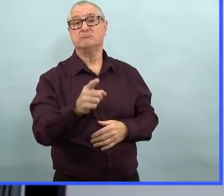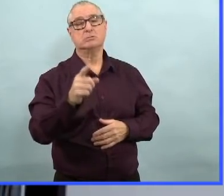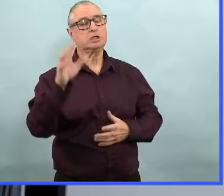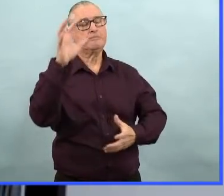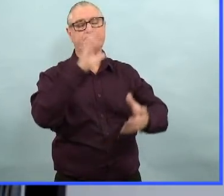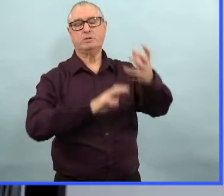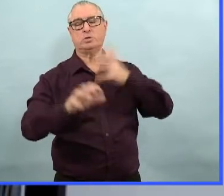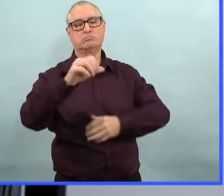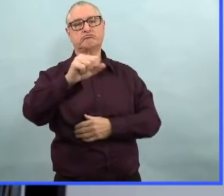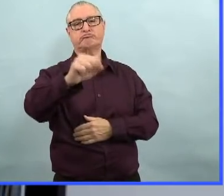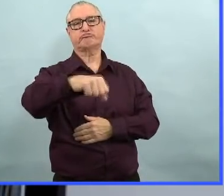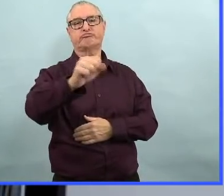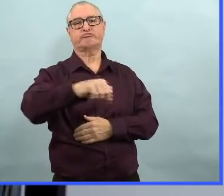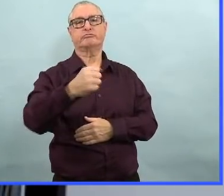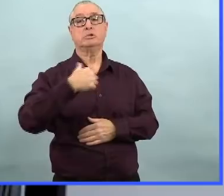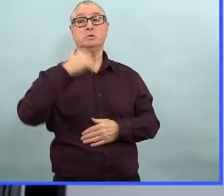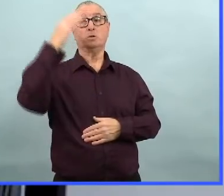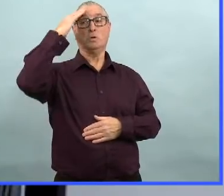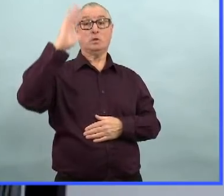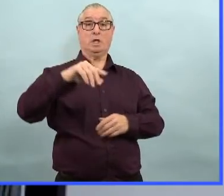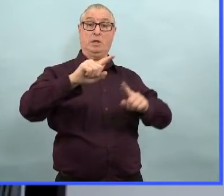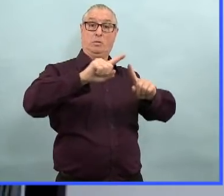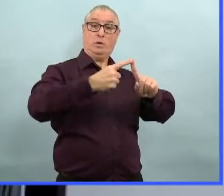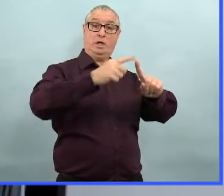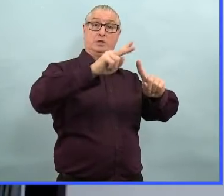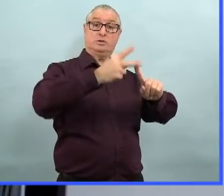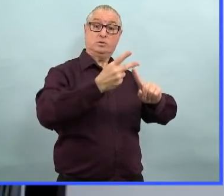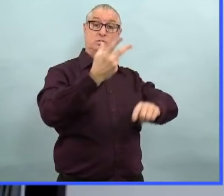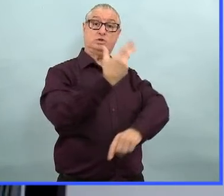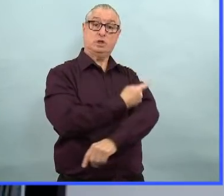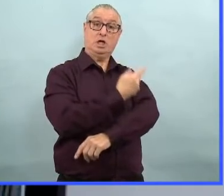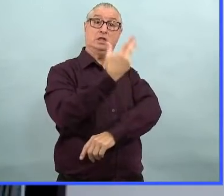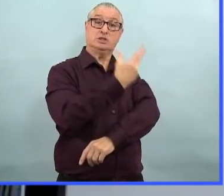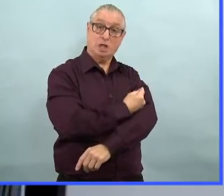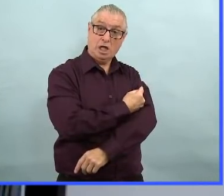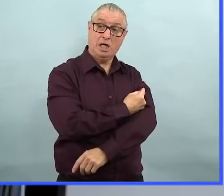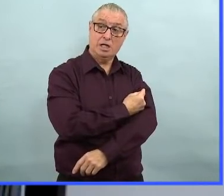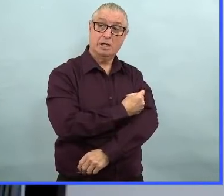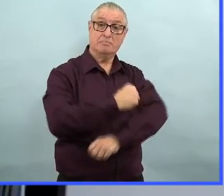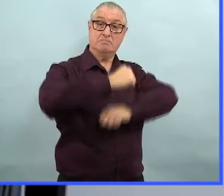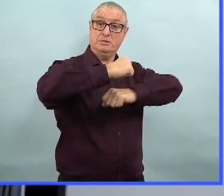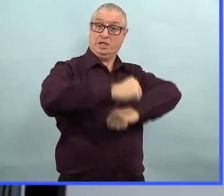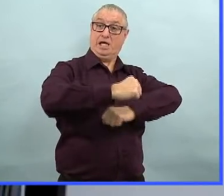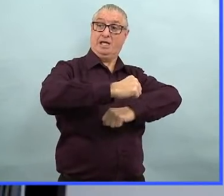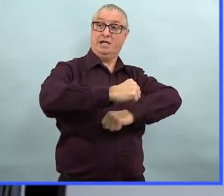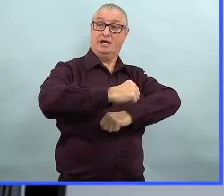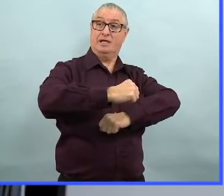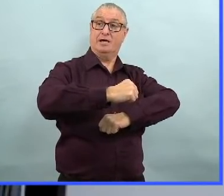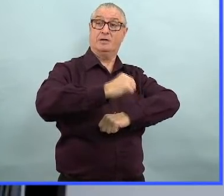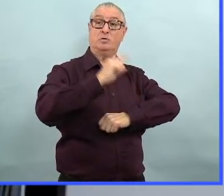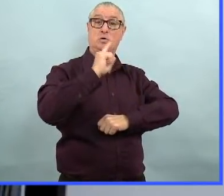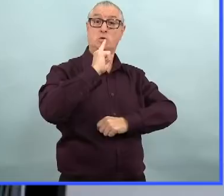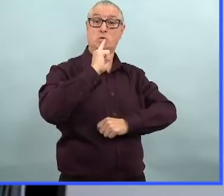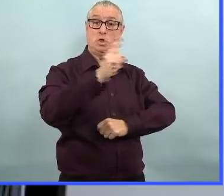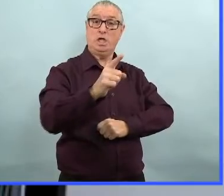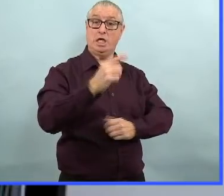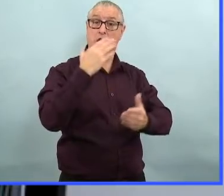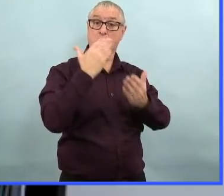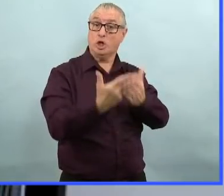vaccine given months in the past is not working as well preventing infection but i want manitobans to